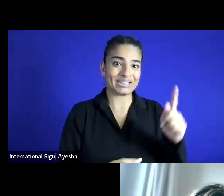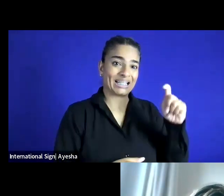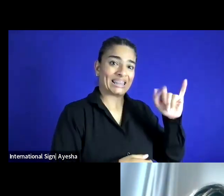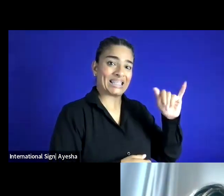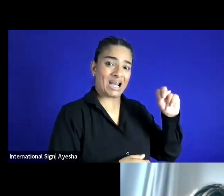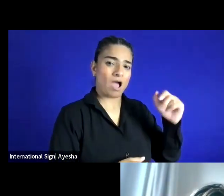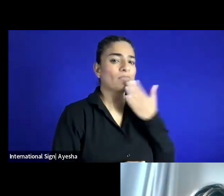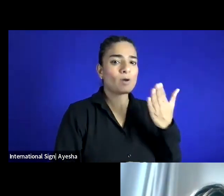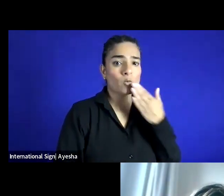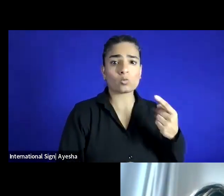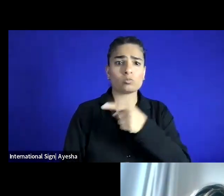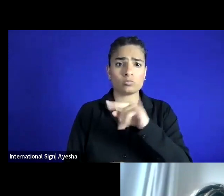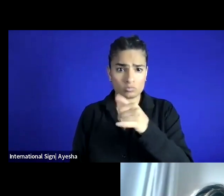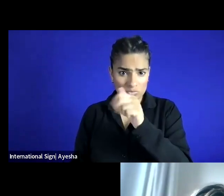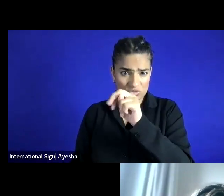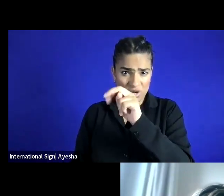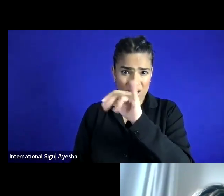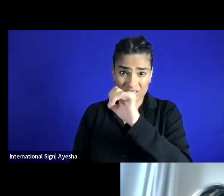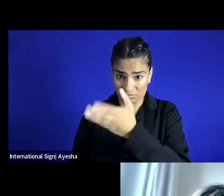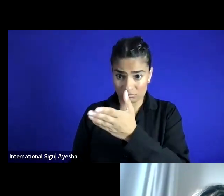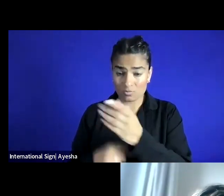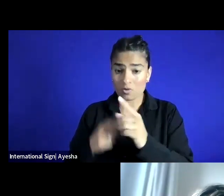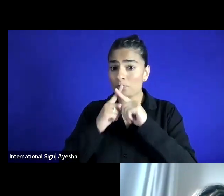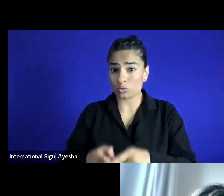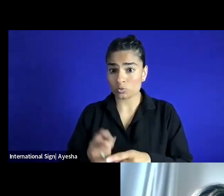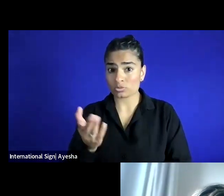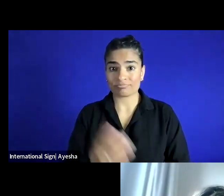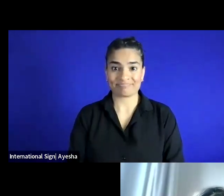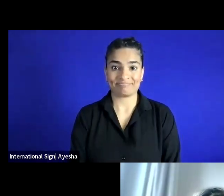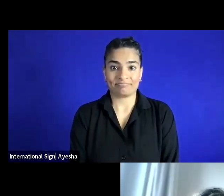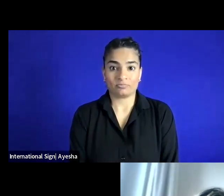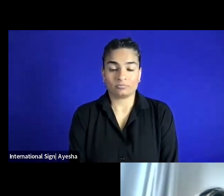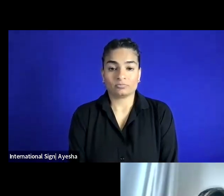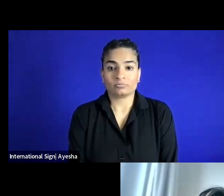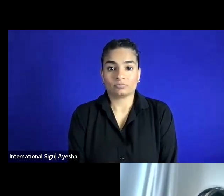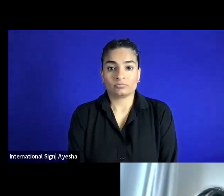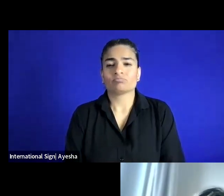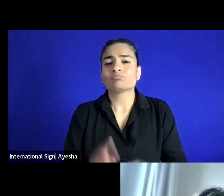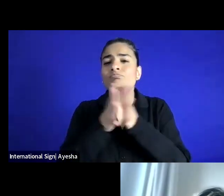mute and demystify the DMs for the folks who are under access fund